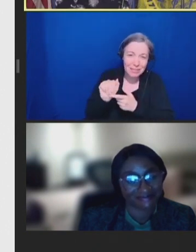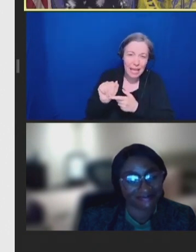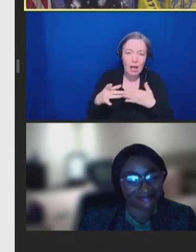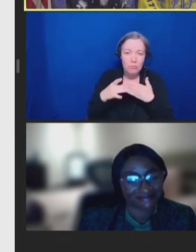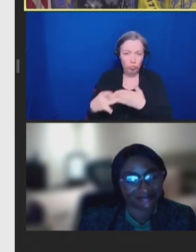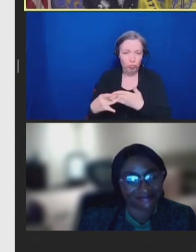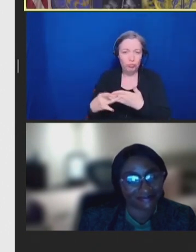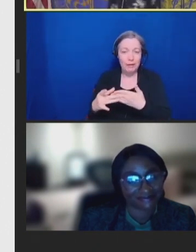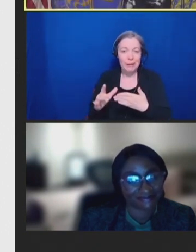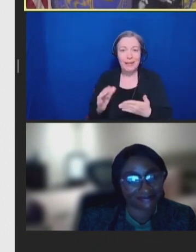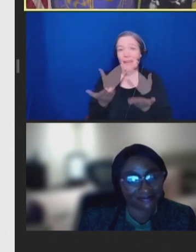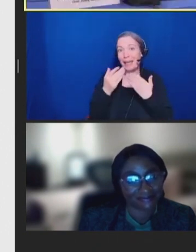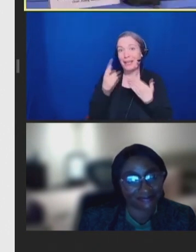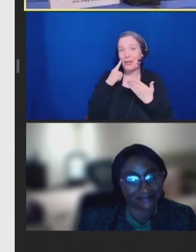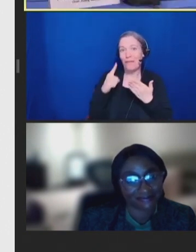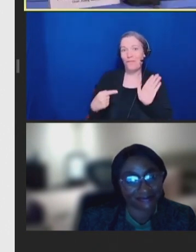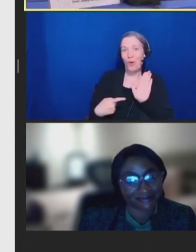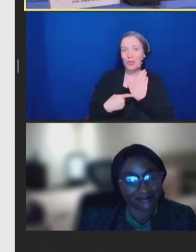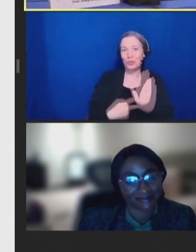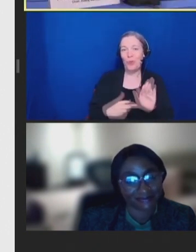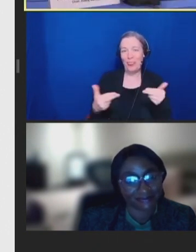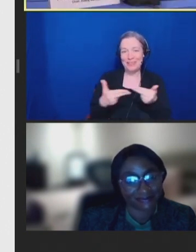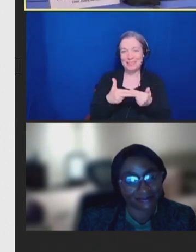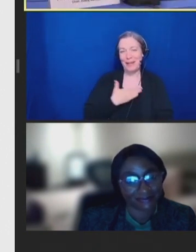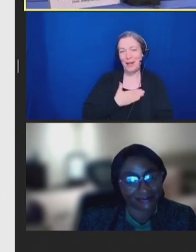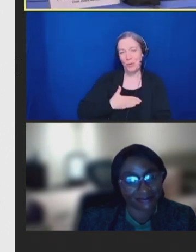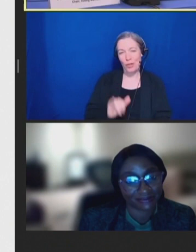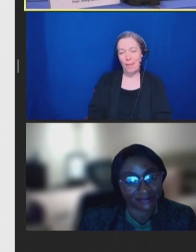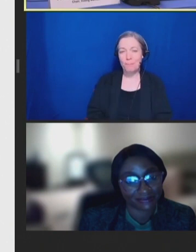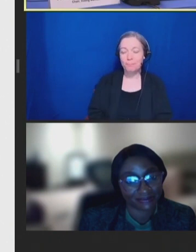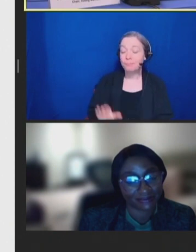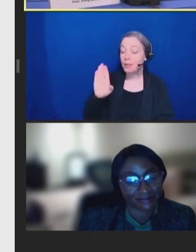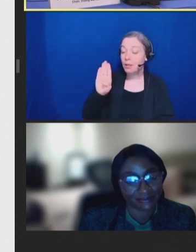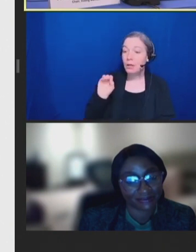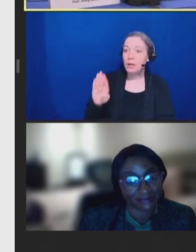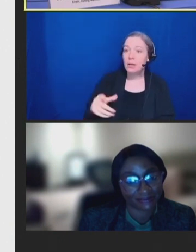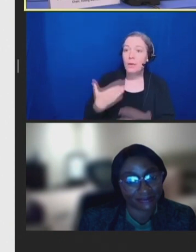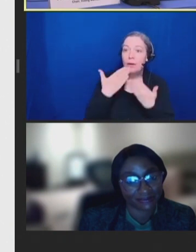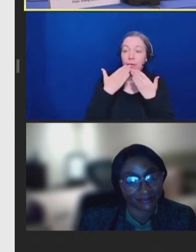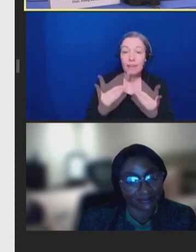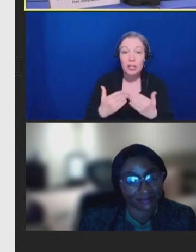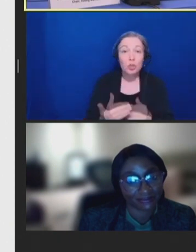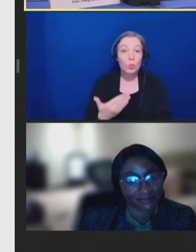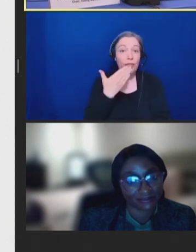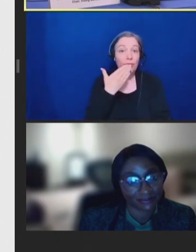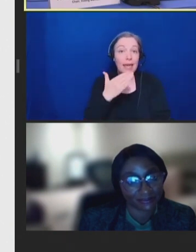Robert Hopkins, Jr.: Well, I want to thank you and thank all of the members of this panel.